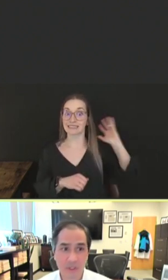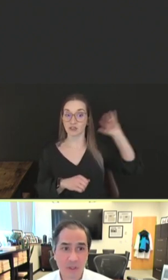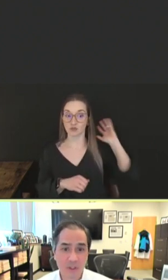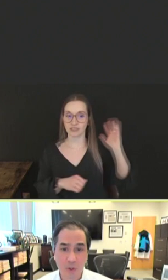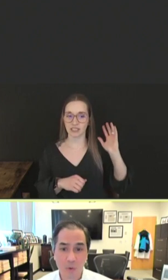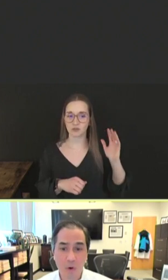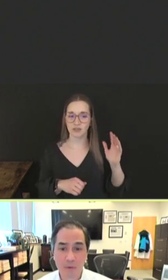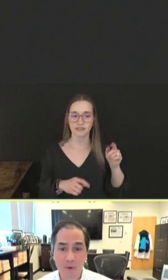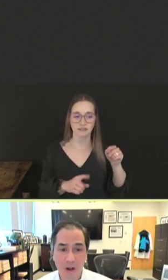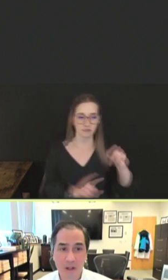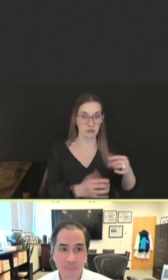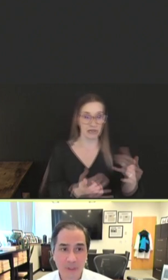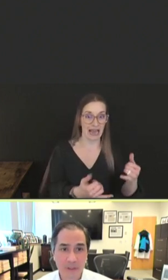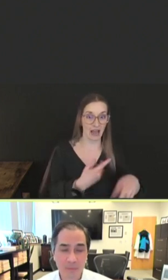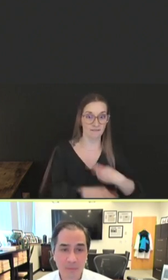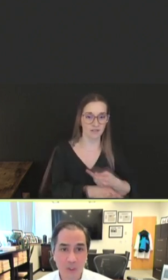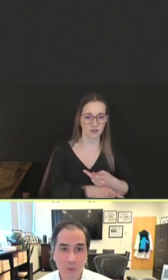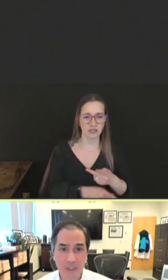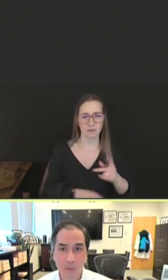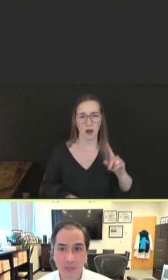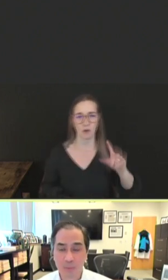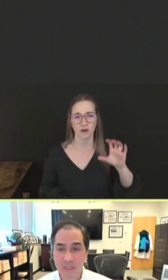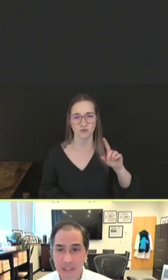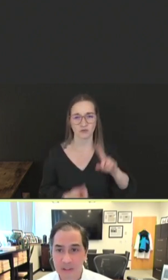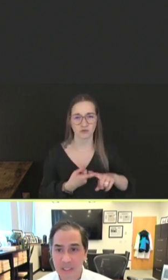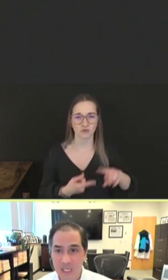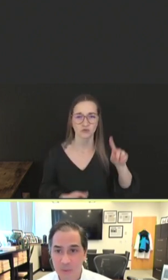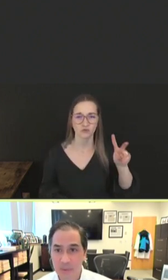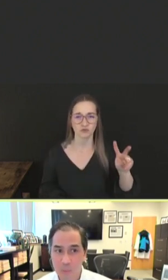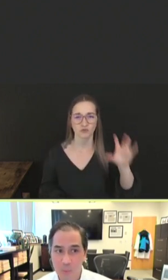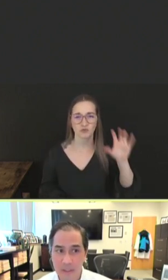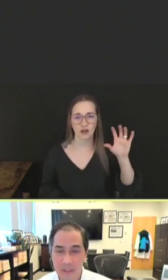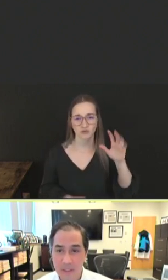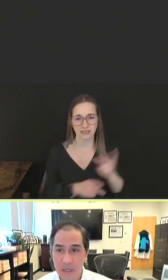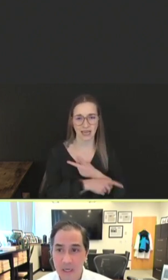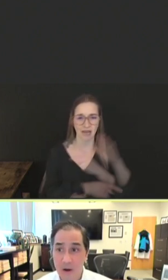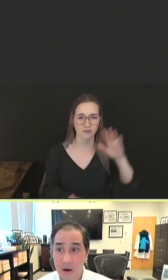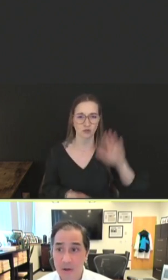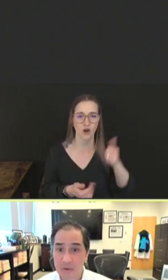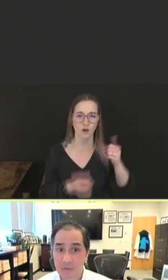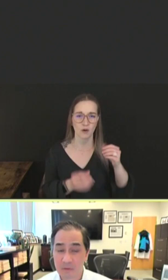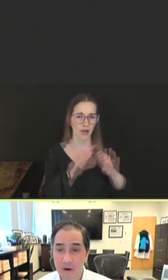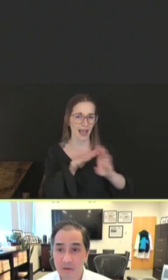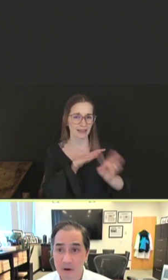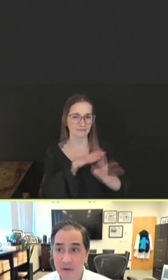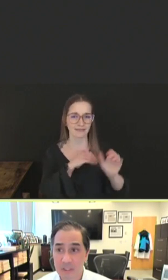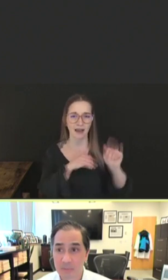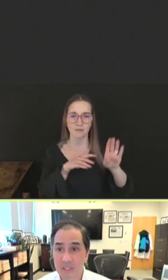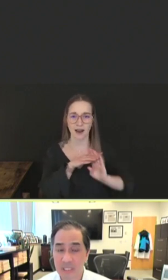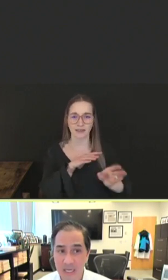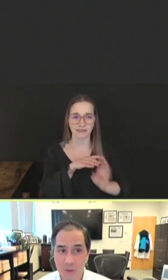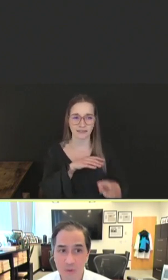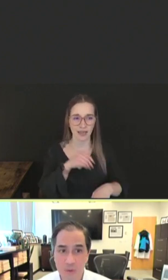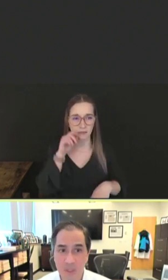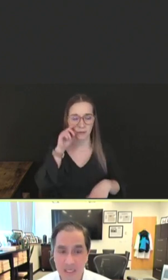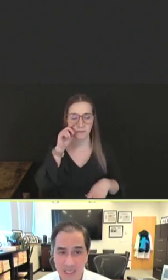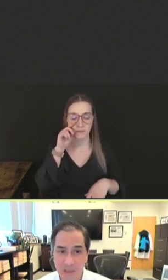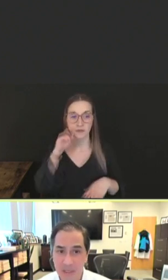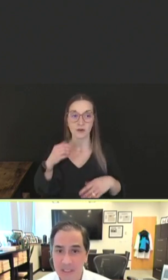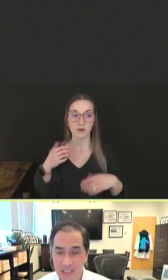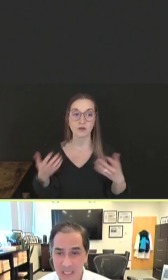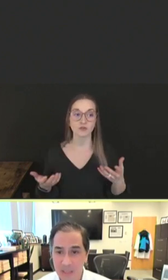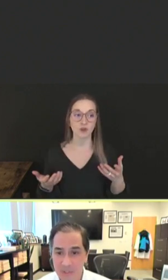So overall, the BQ1.1, and particularly XBB1 are a substantial neutralizing antibody escapes,